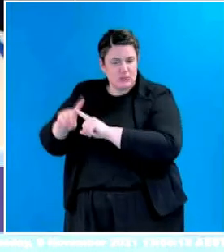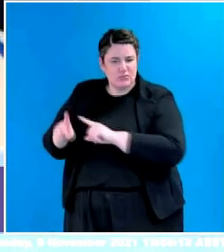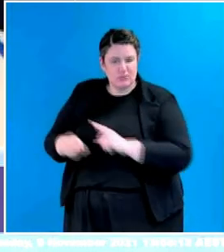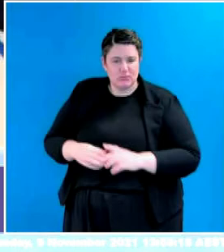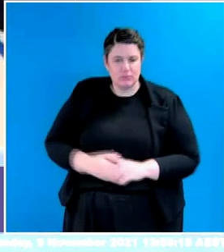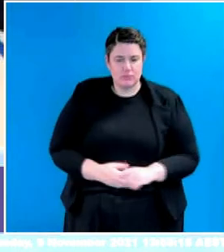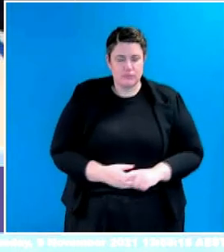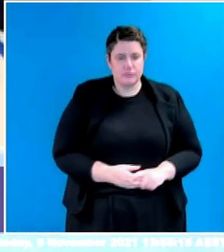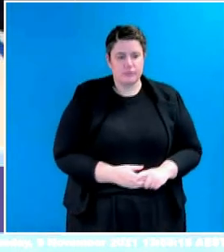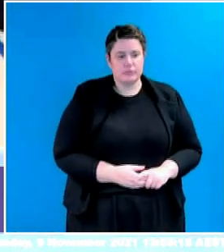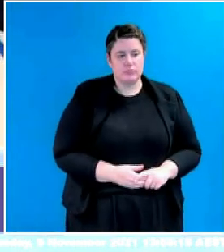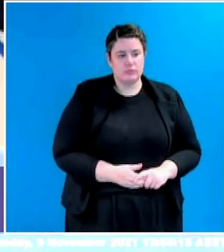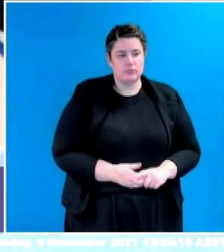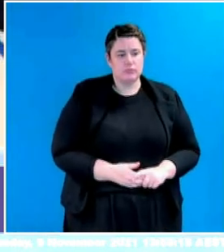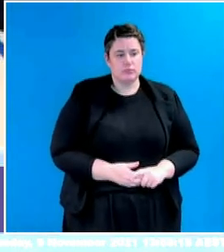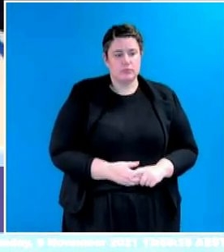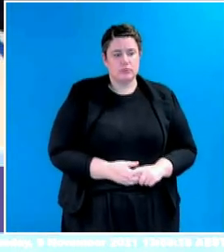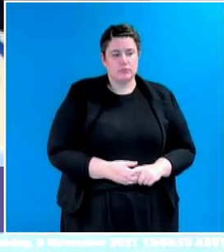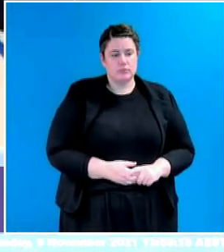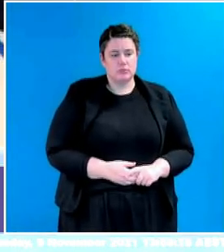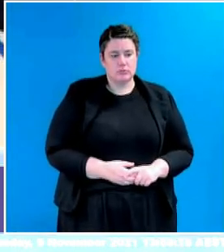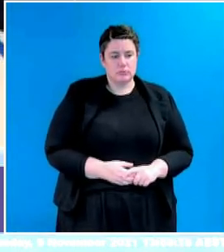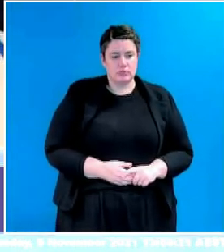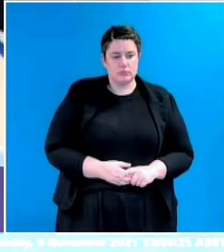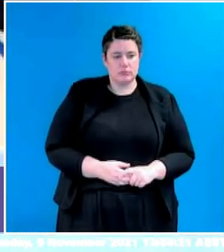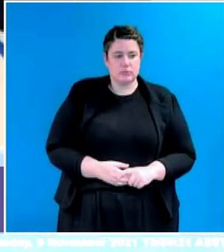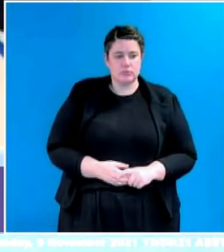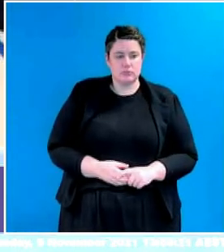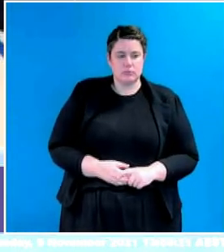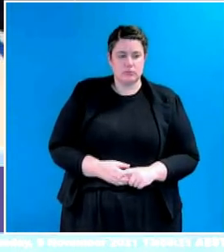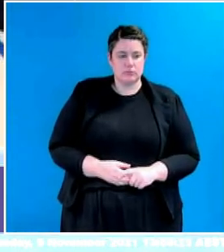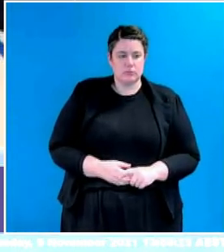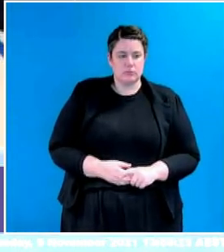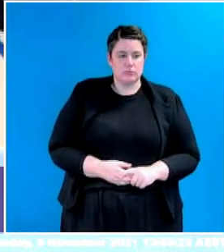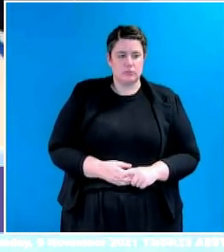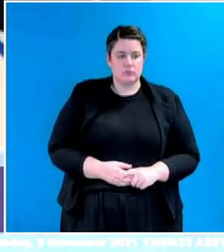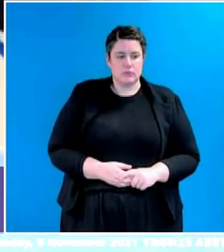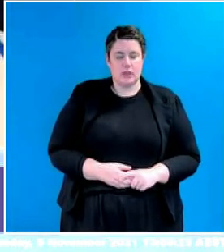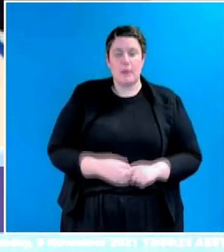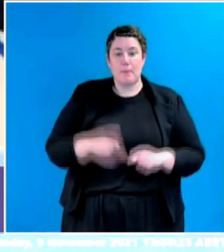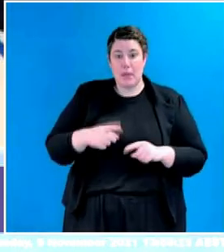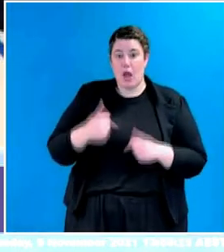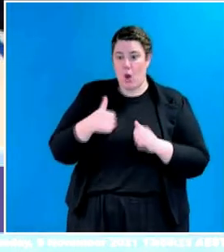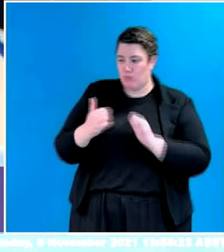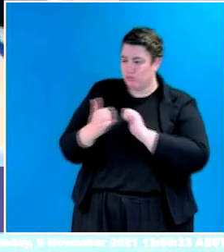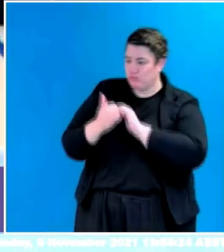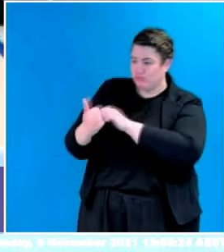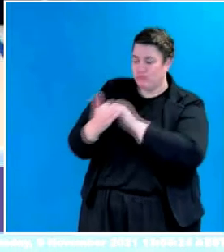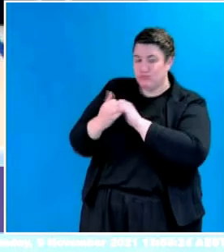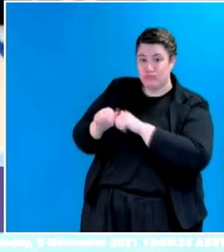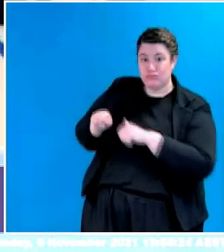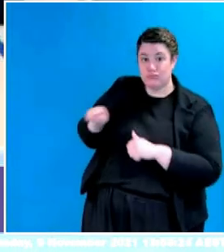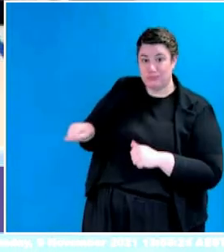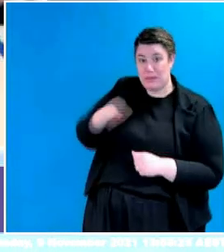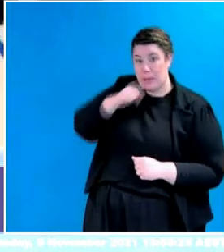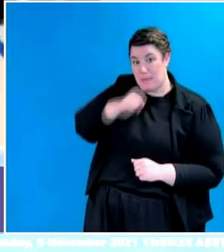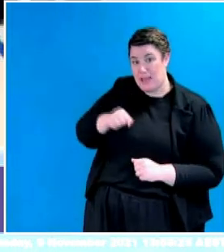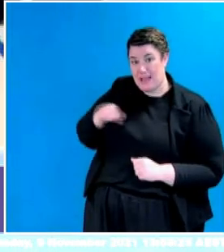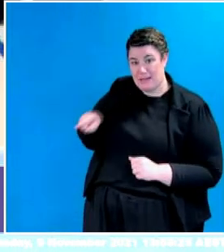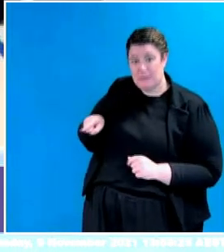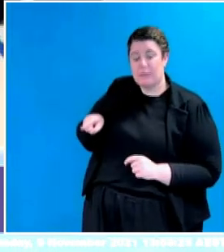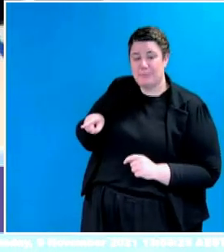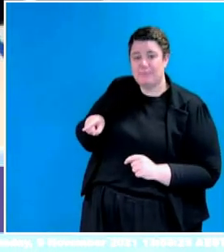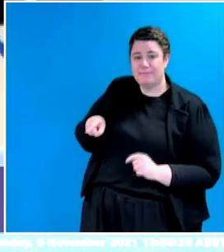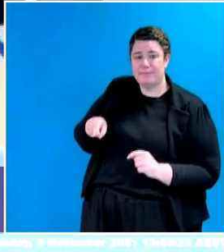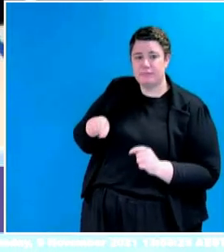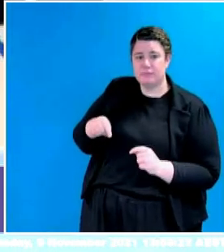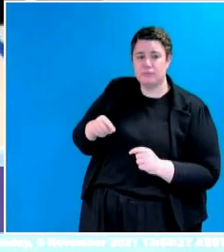is the focal point for engaging with Mr Walter's group with respect to the